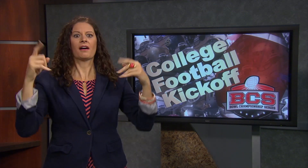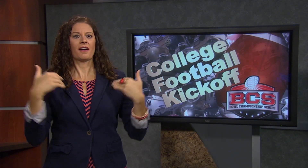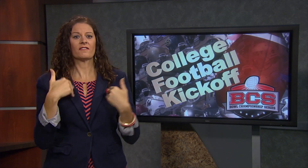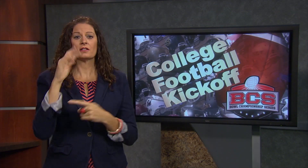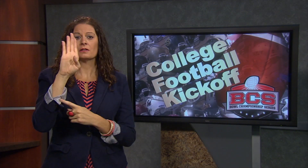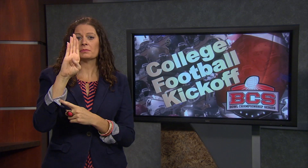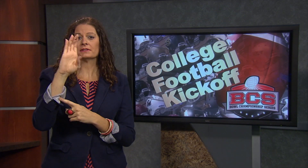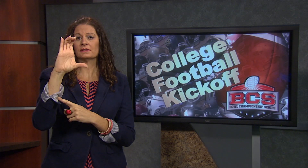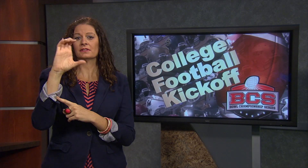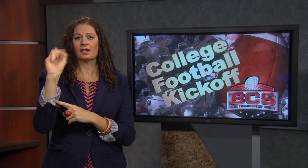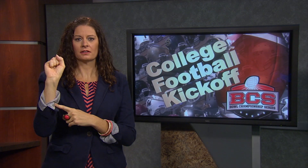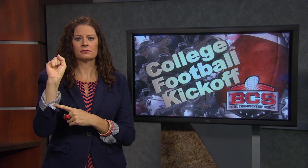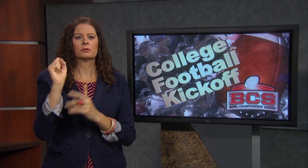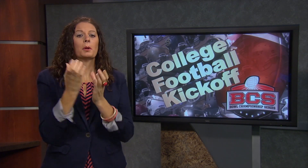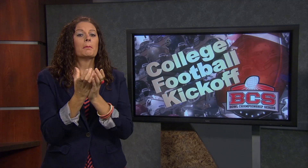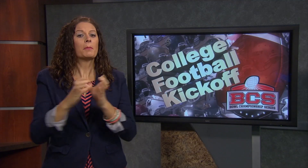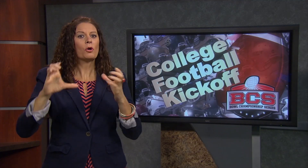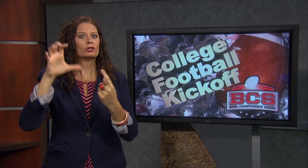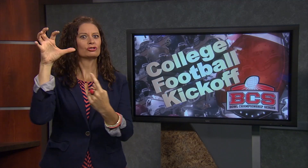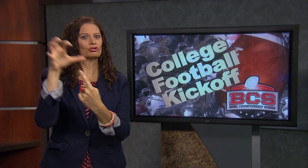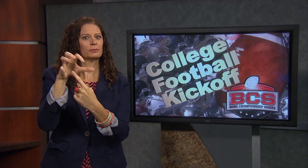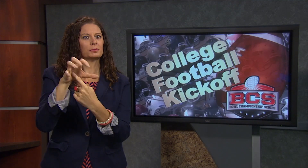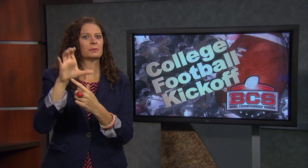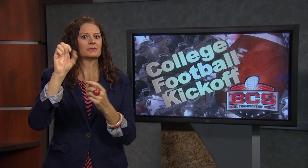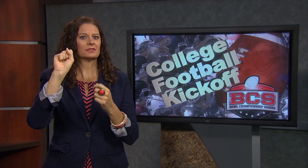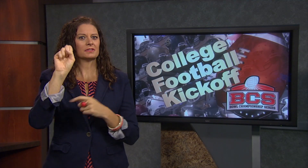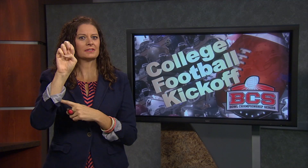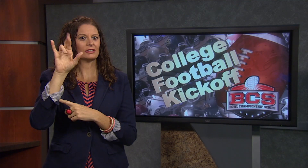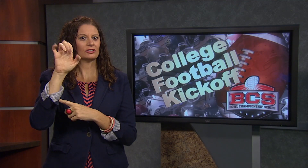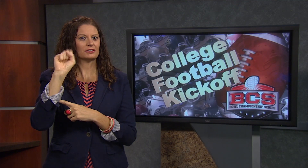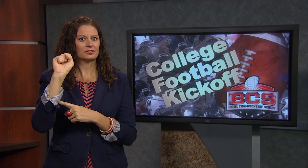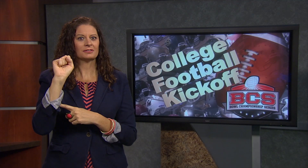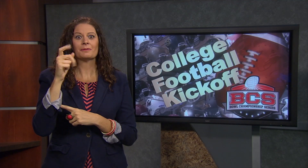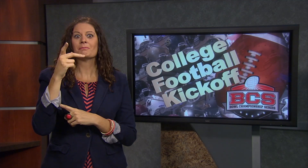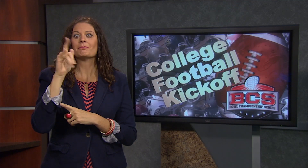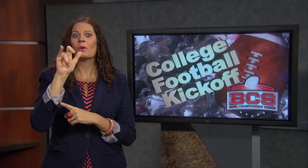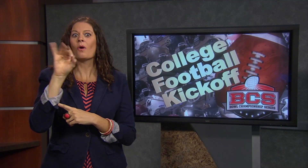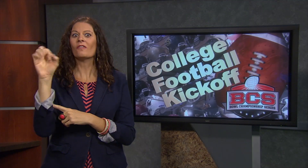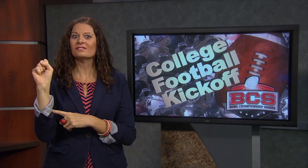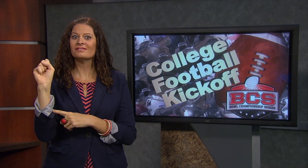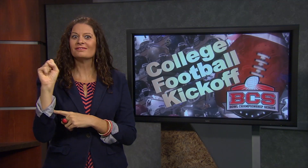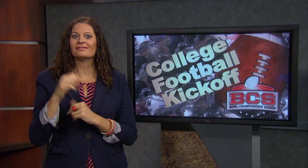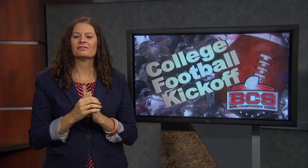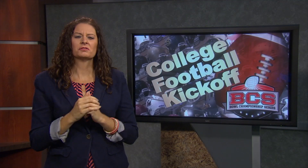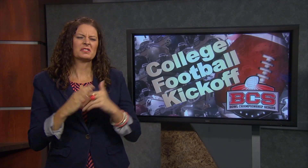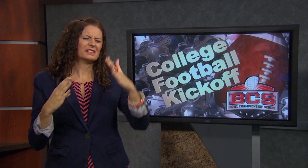Championship Series -- the BCS playoffs after years of controversial debates. The top four